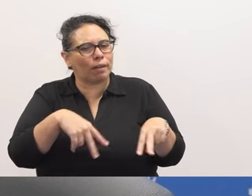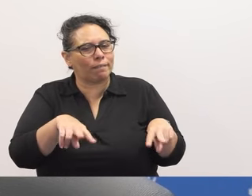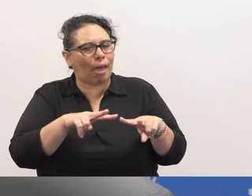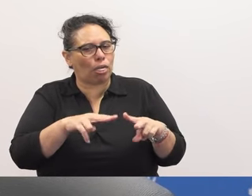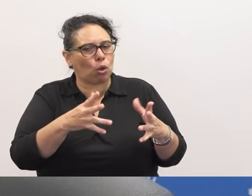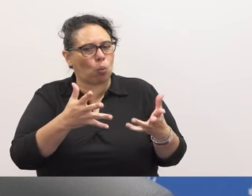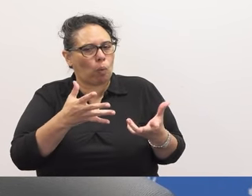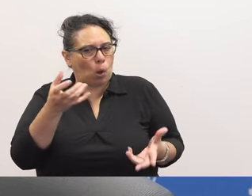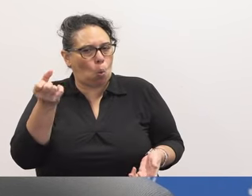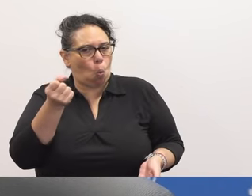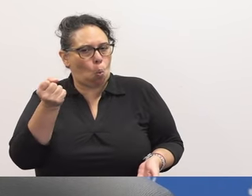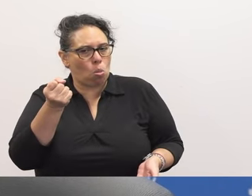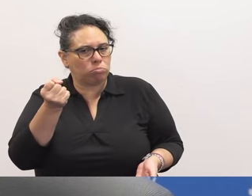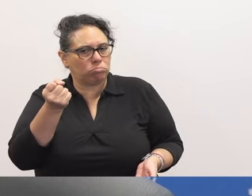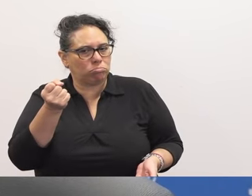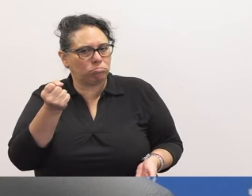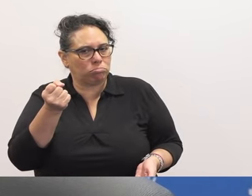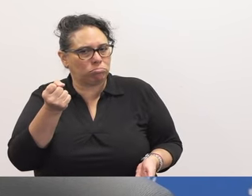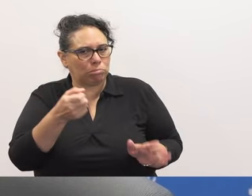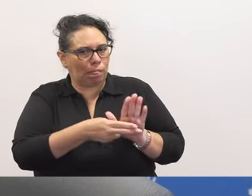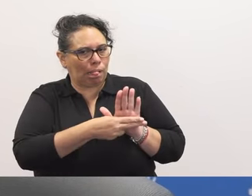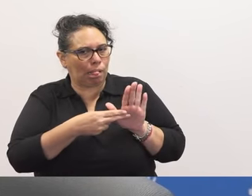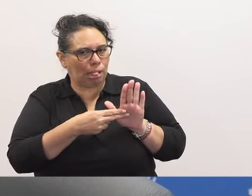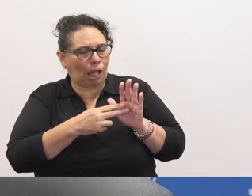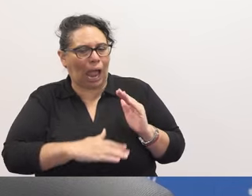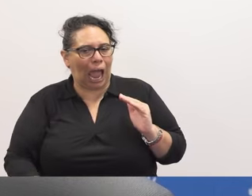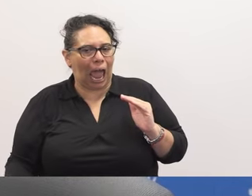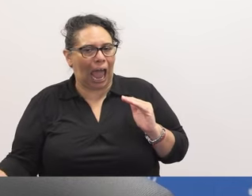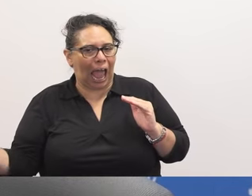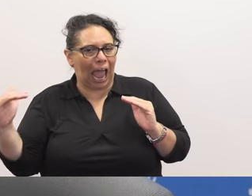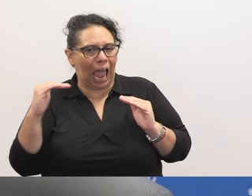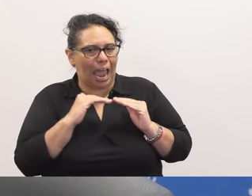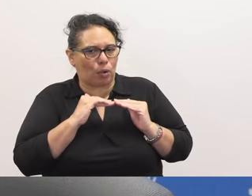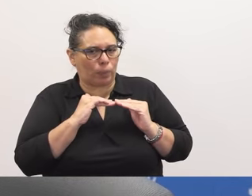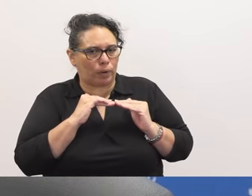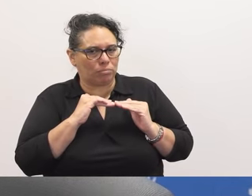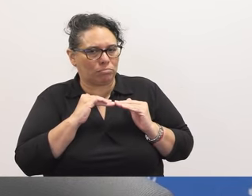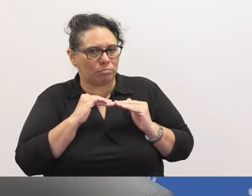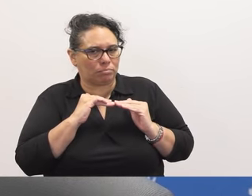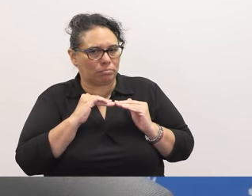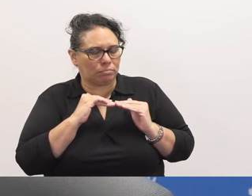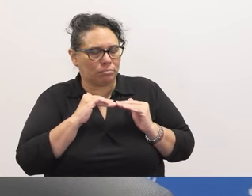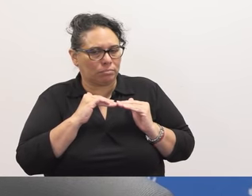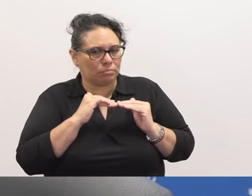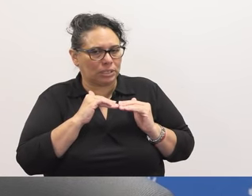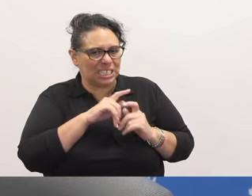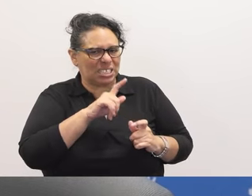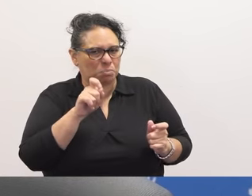through these goals is equity and specifically eliminating equity gaps